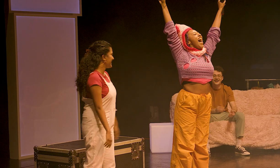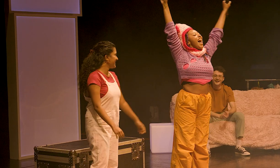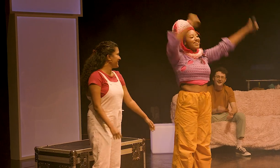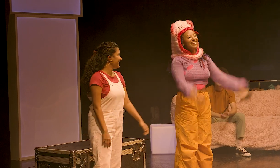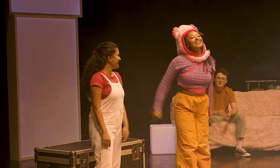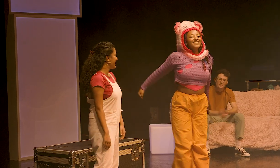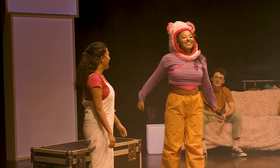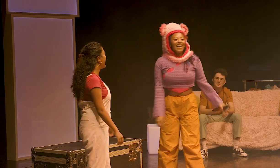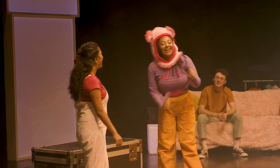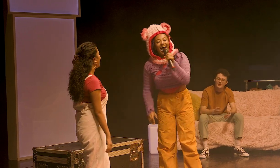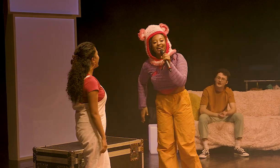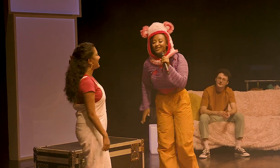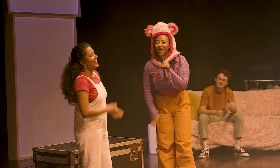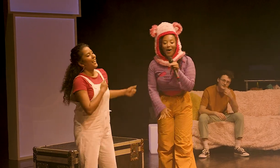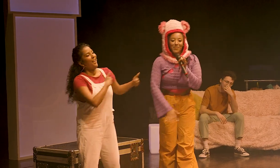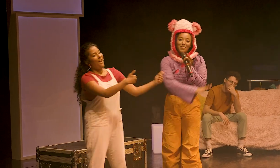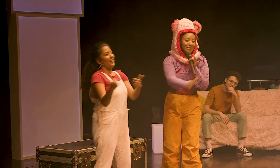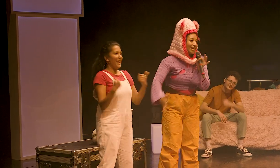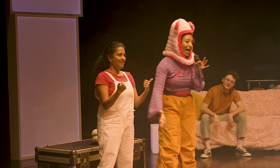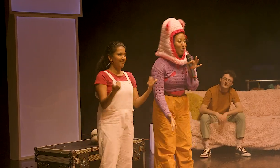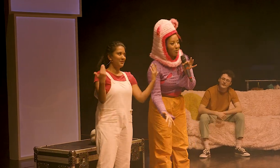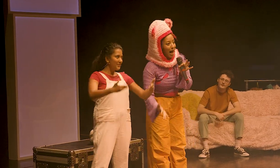Okay. So. What's today all about?